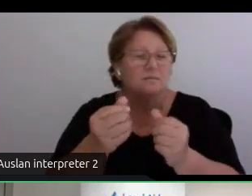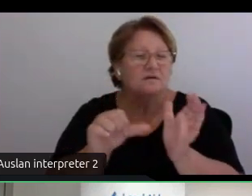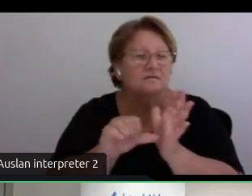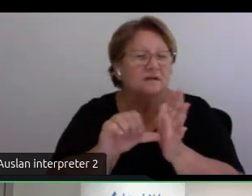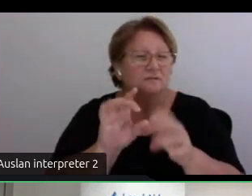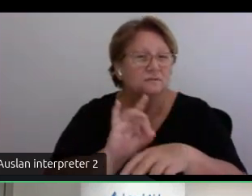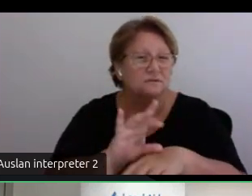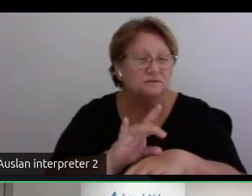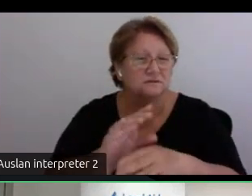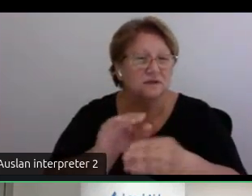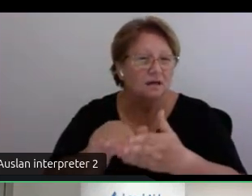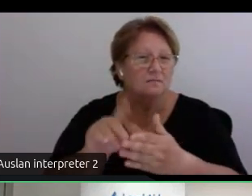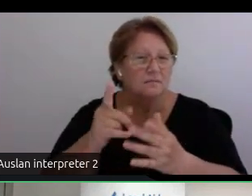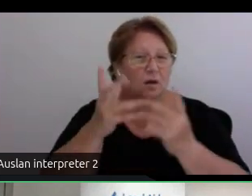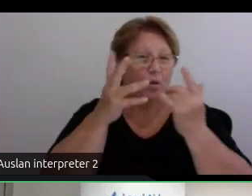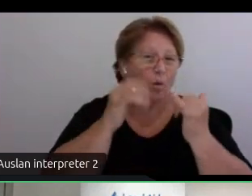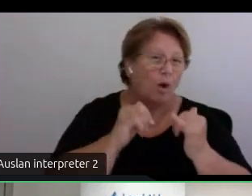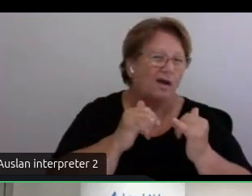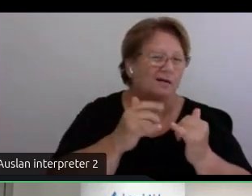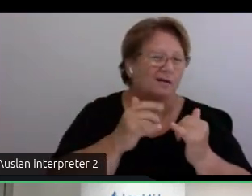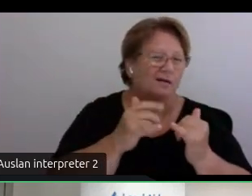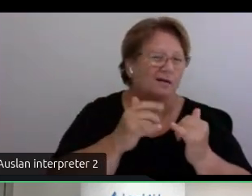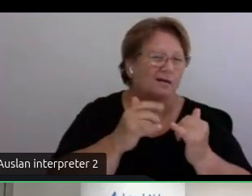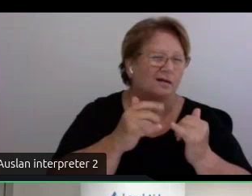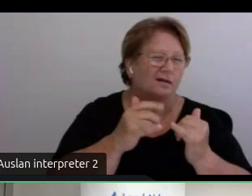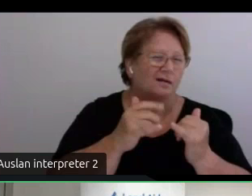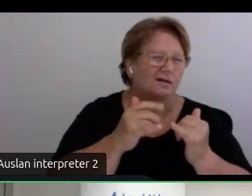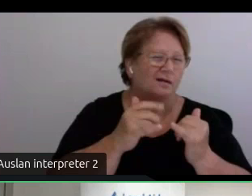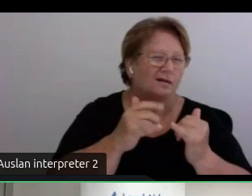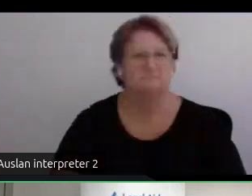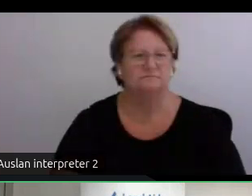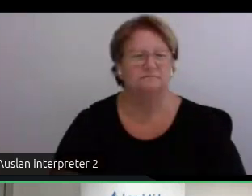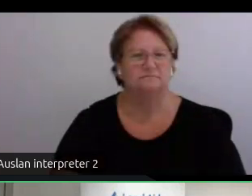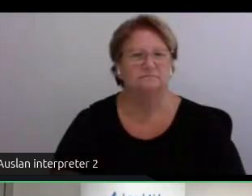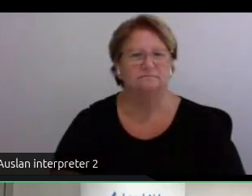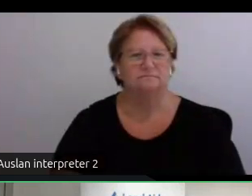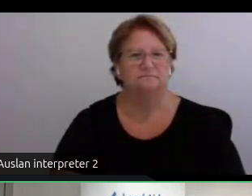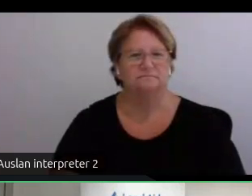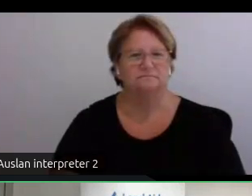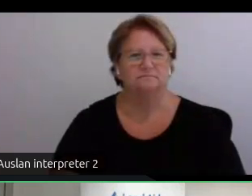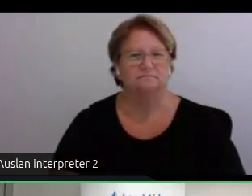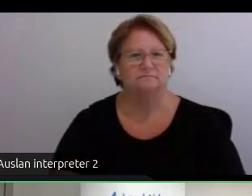work. Yes, but in the lawyer space that's a gap. It is. Um but the small business financial